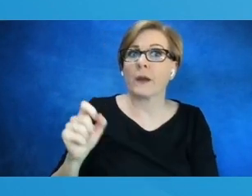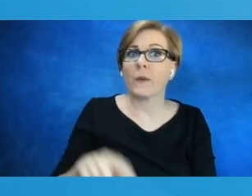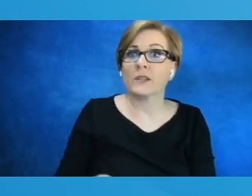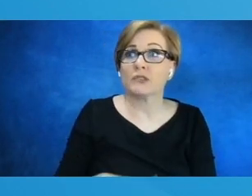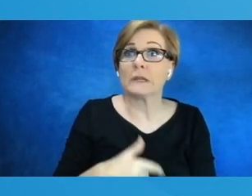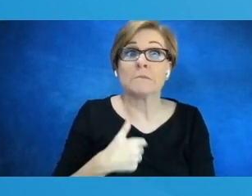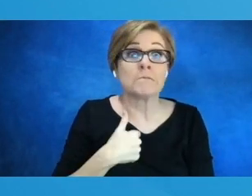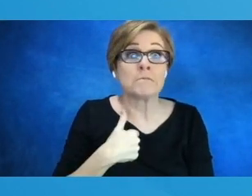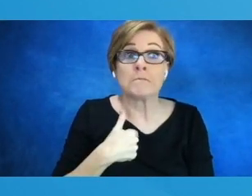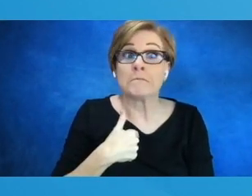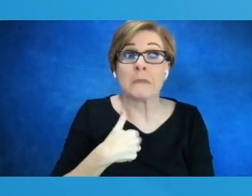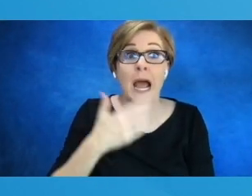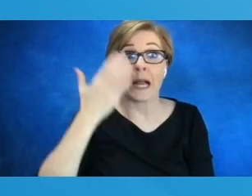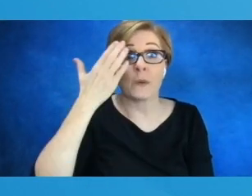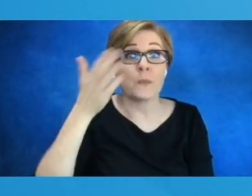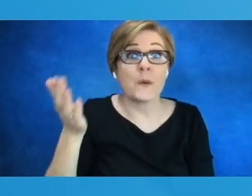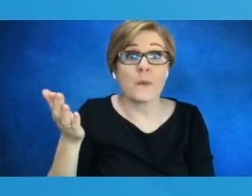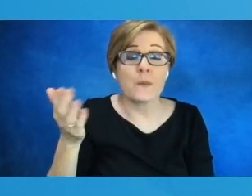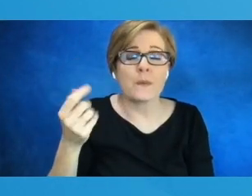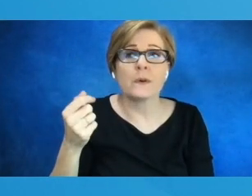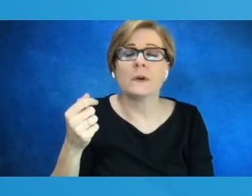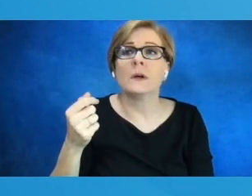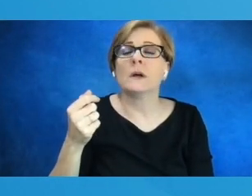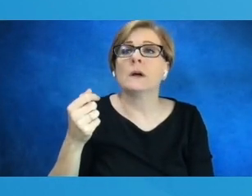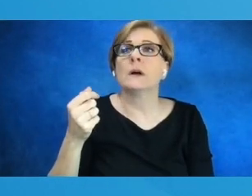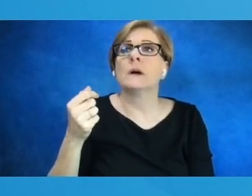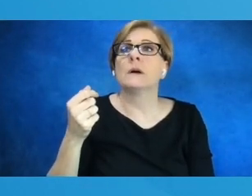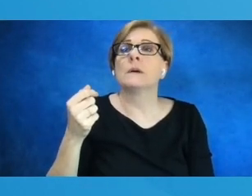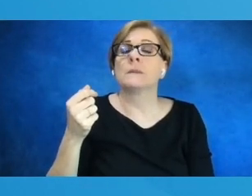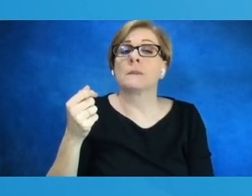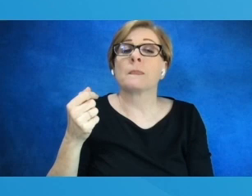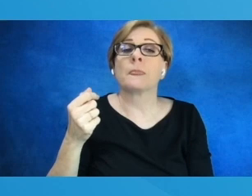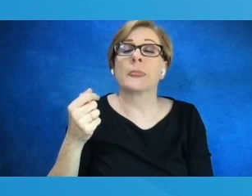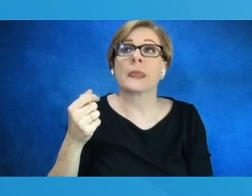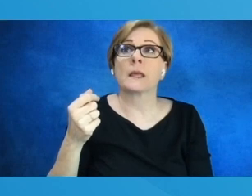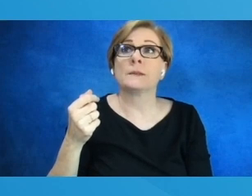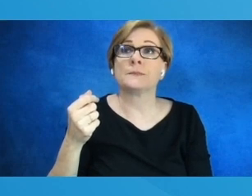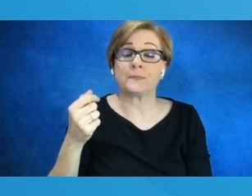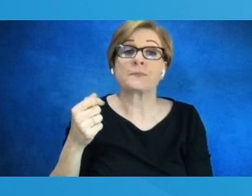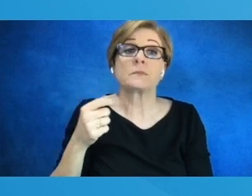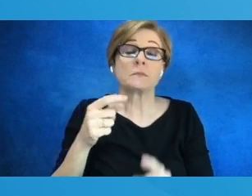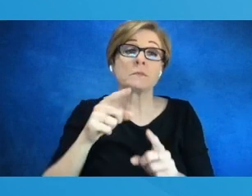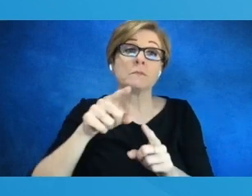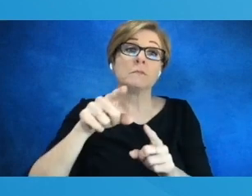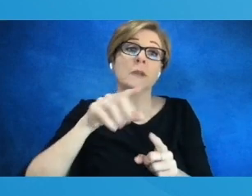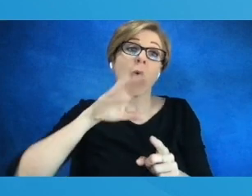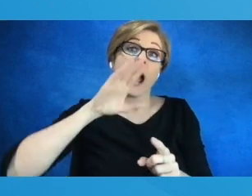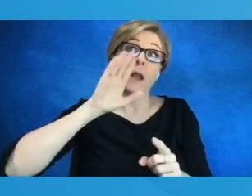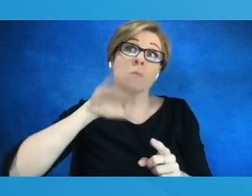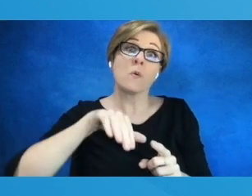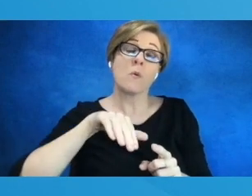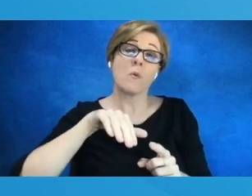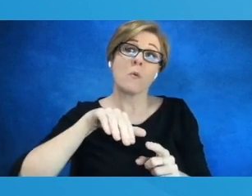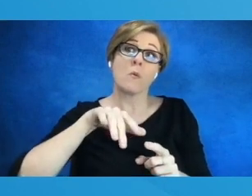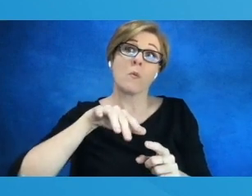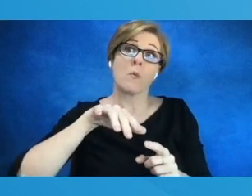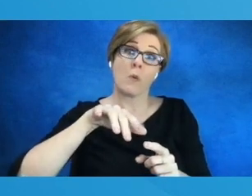I do know that while there were some rips and tears in the work when it arrived at the